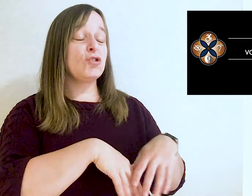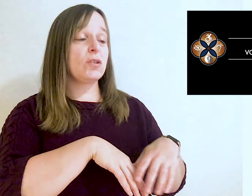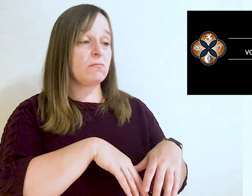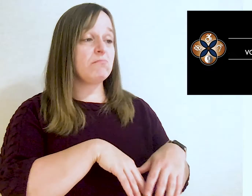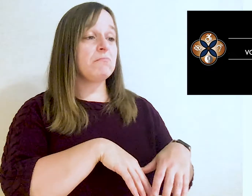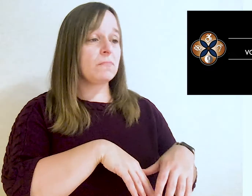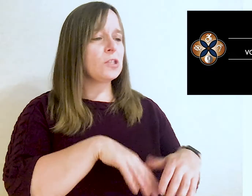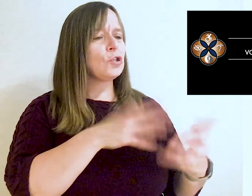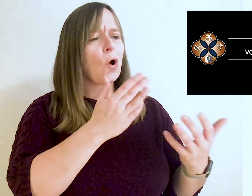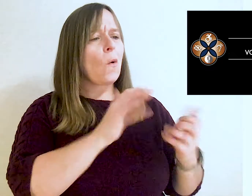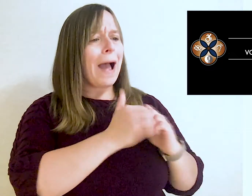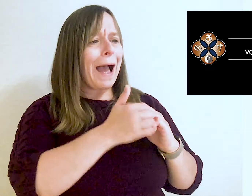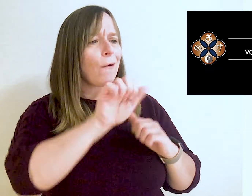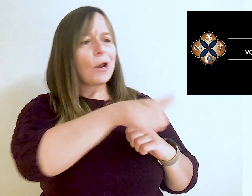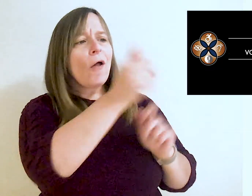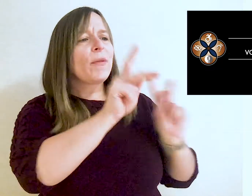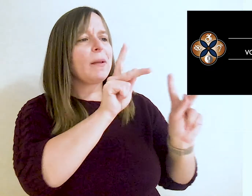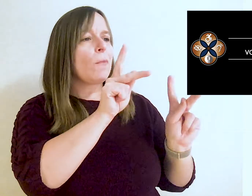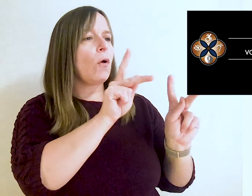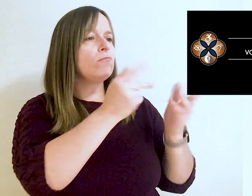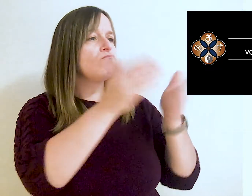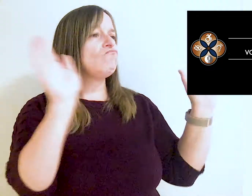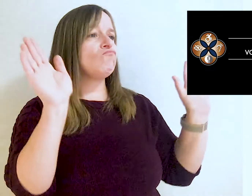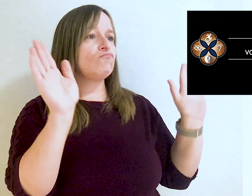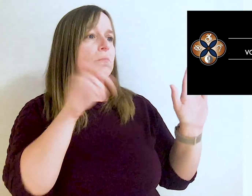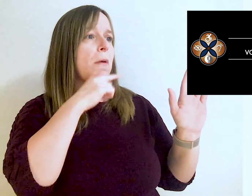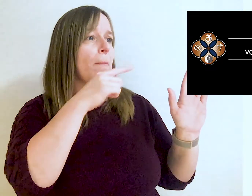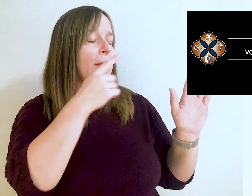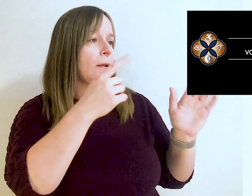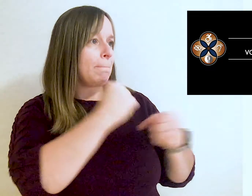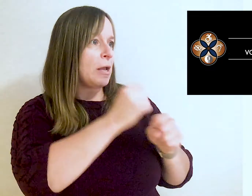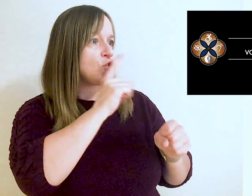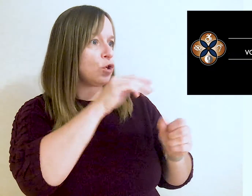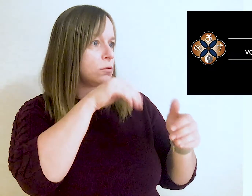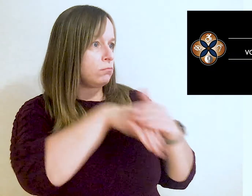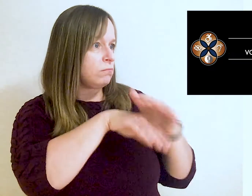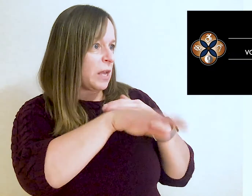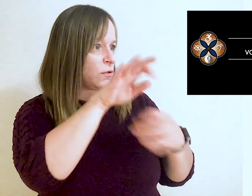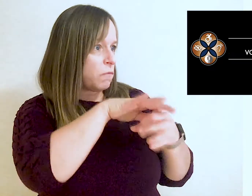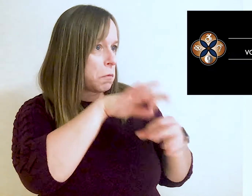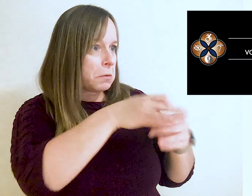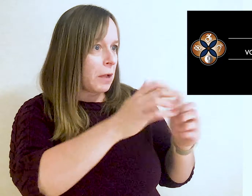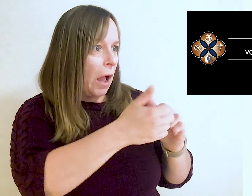Now, how can others help to ensure that voting is accessible?